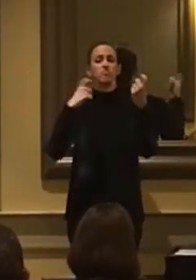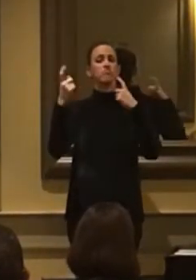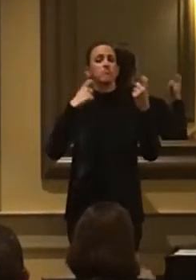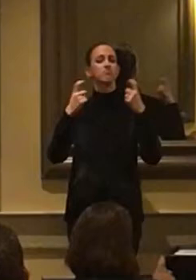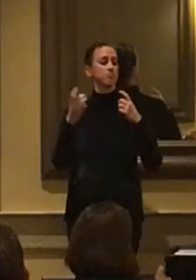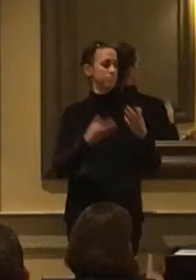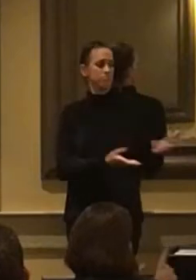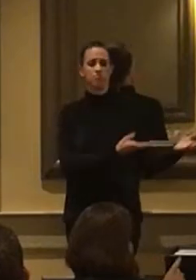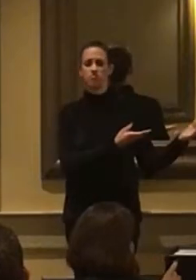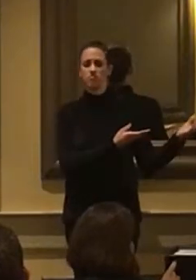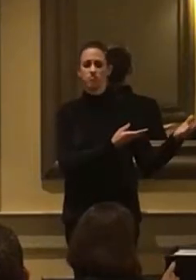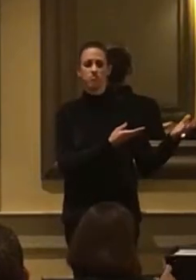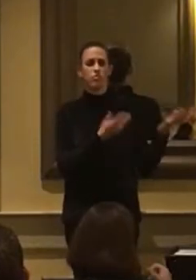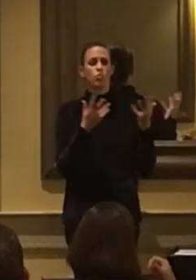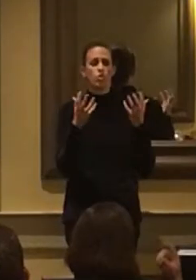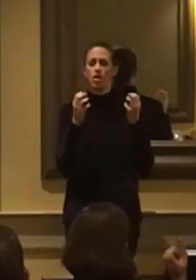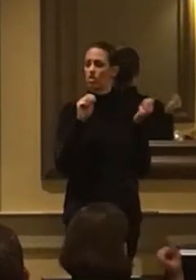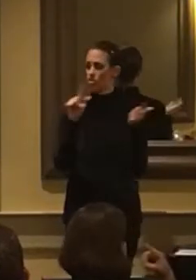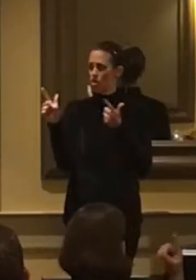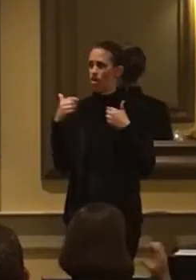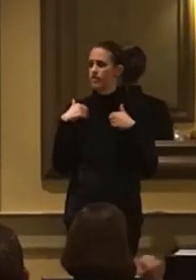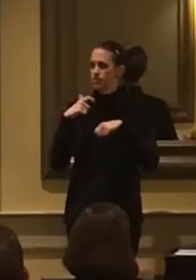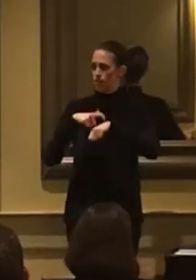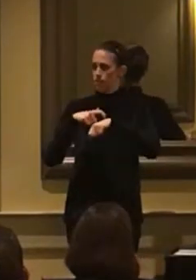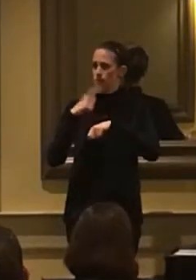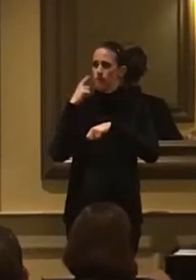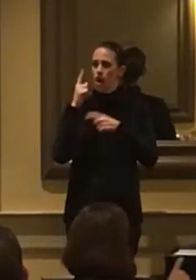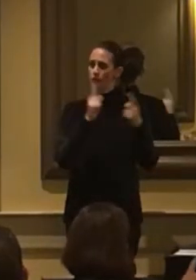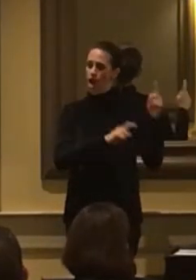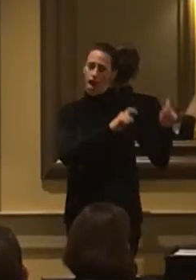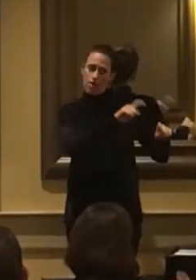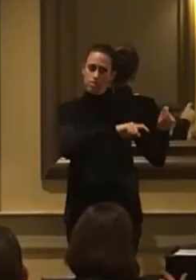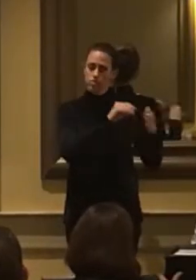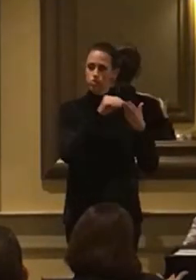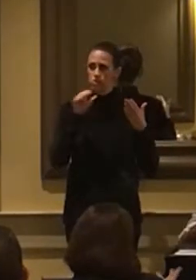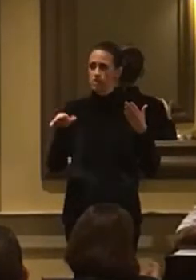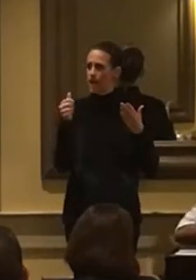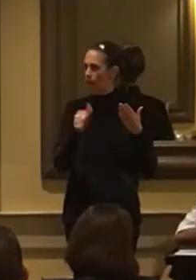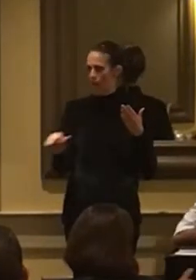so that you all have time to ask these students anything that you would like to ask.